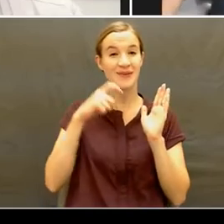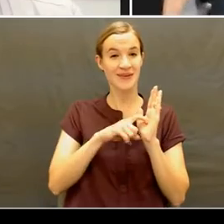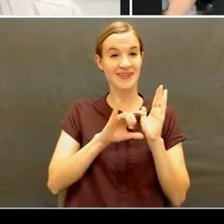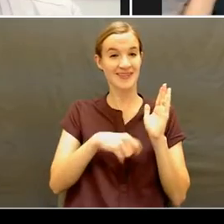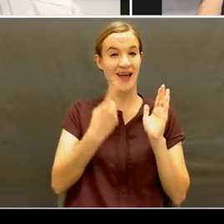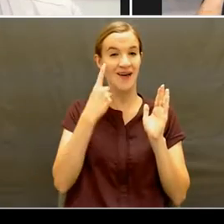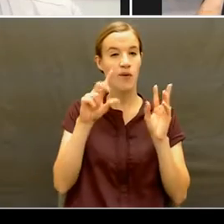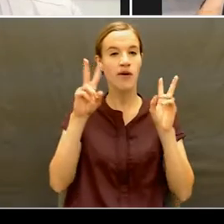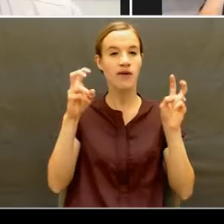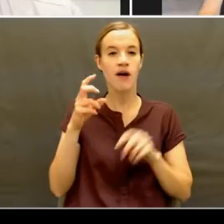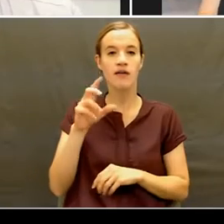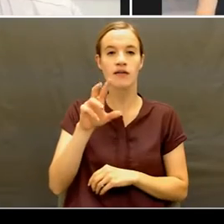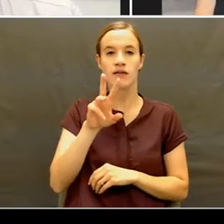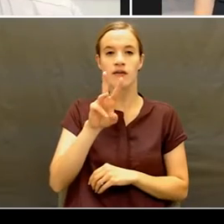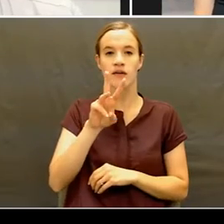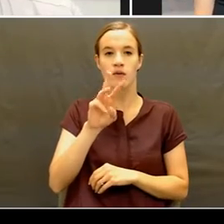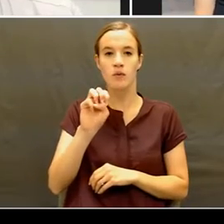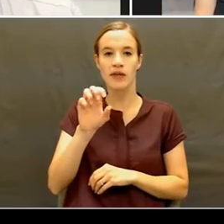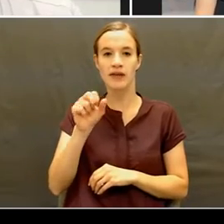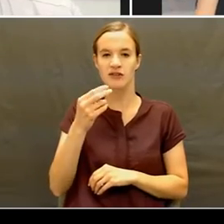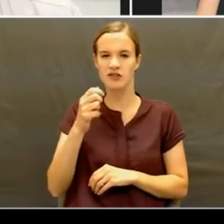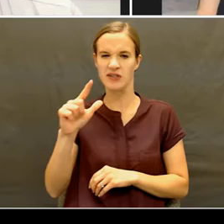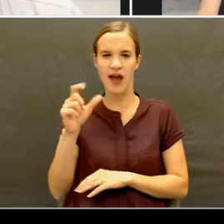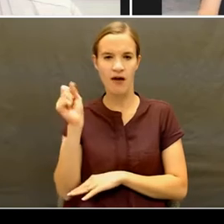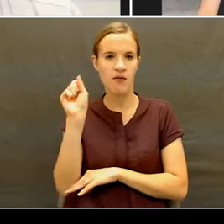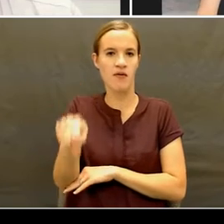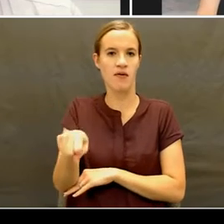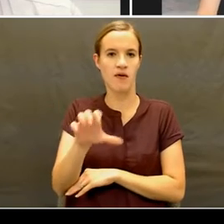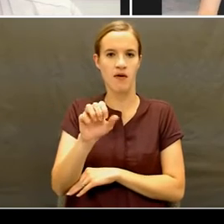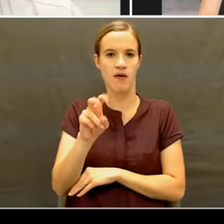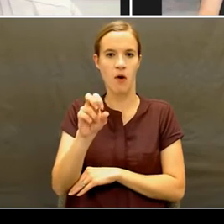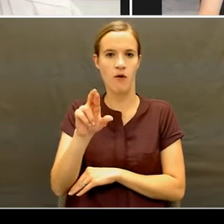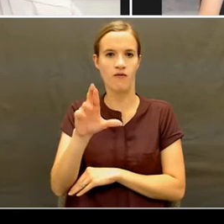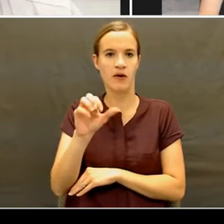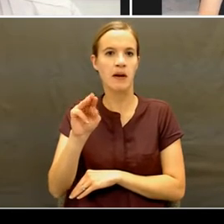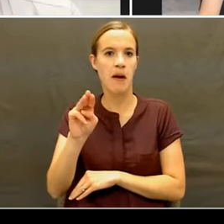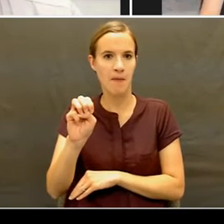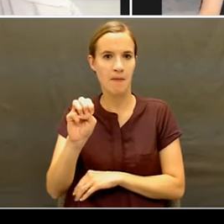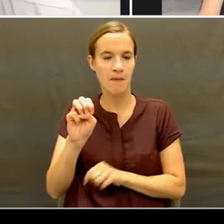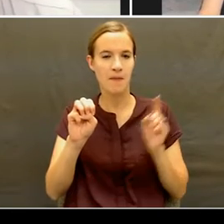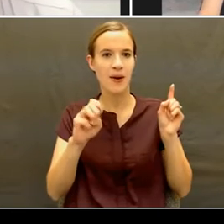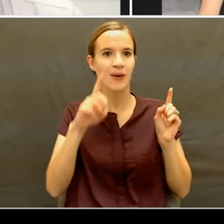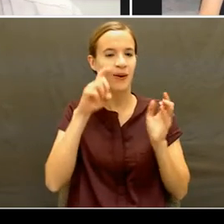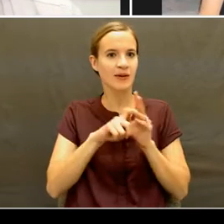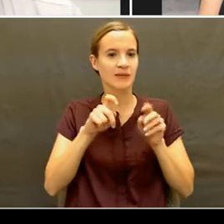to mind the protests, currently, the Black Lives Matter protests as you talked about human rights